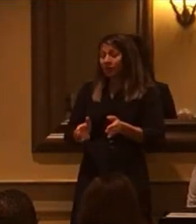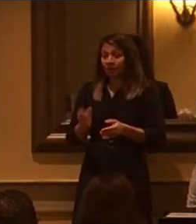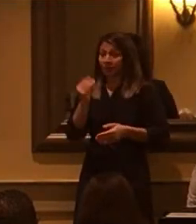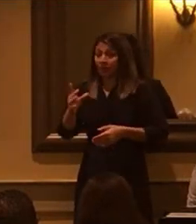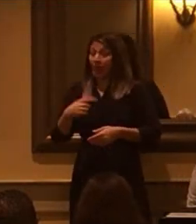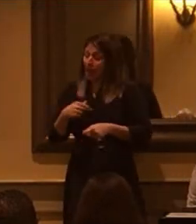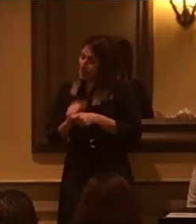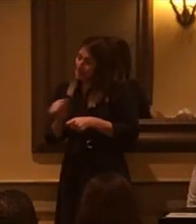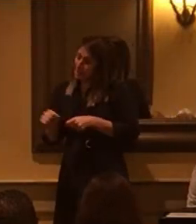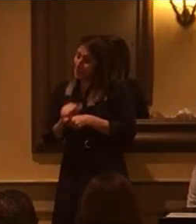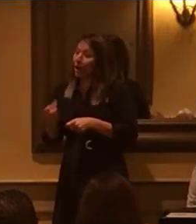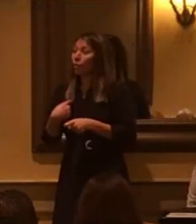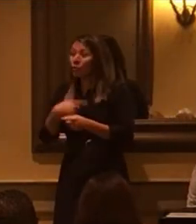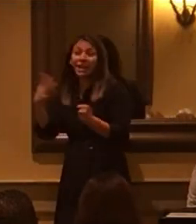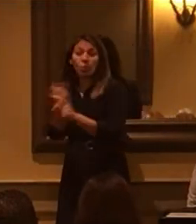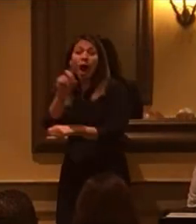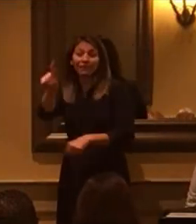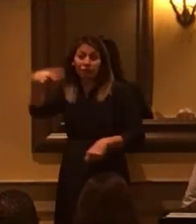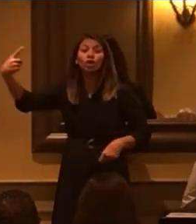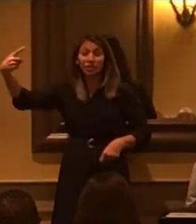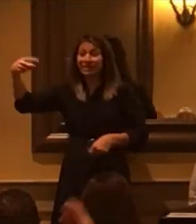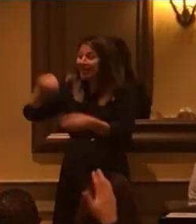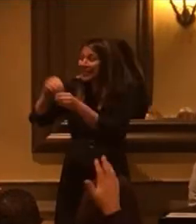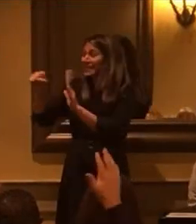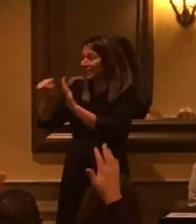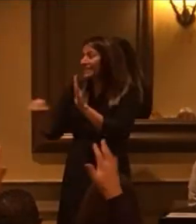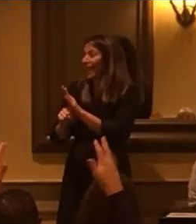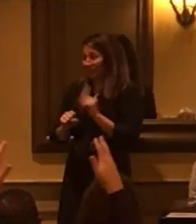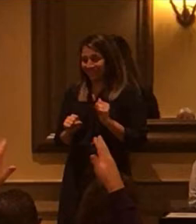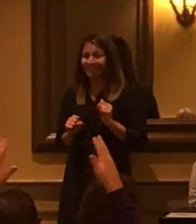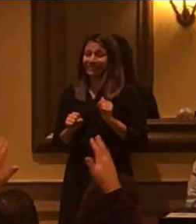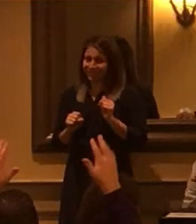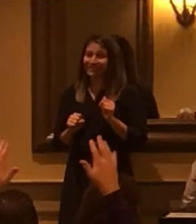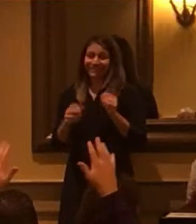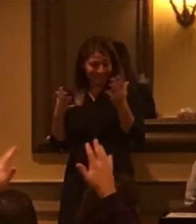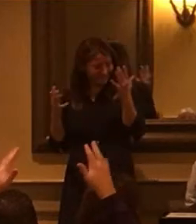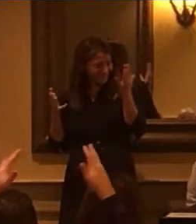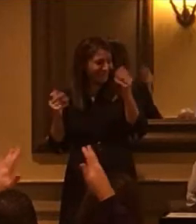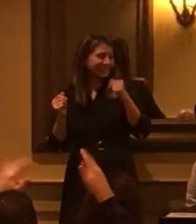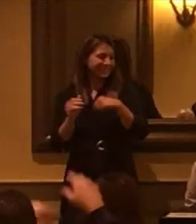and we ended up winning number one in the state. Thanks.